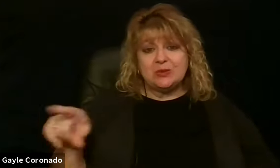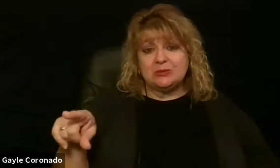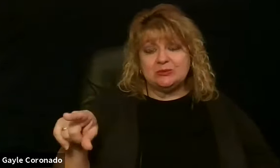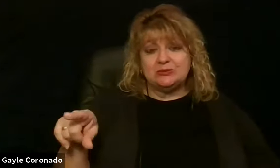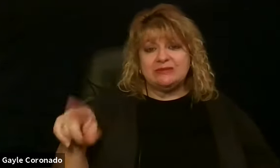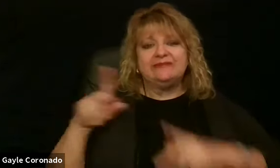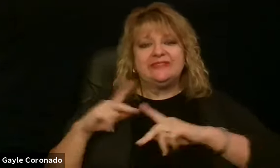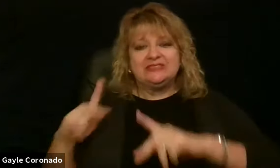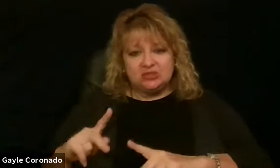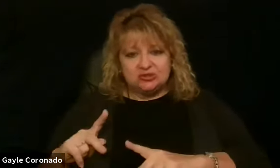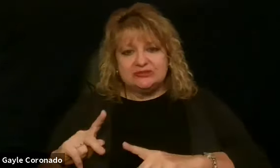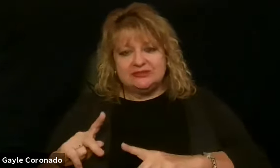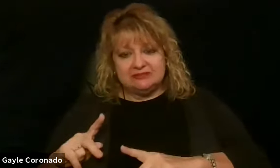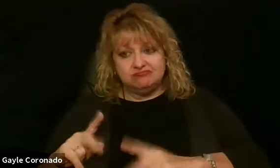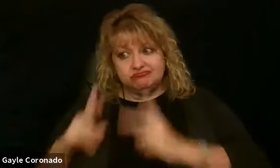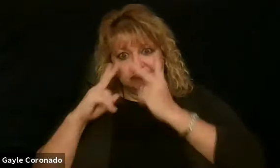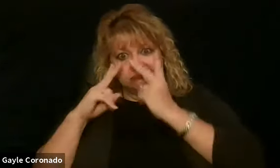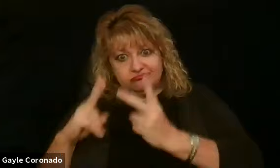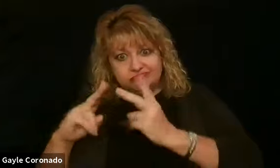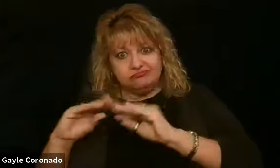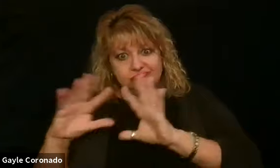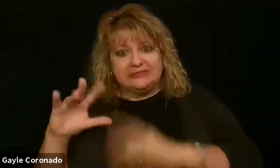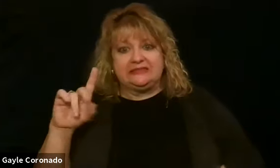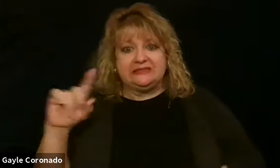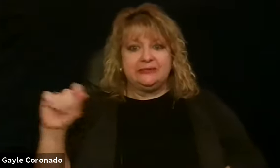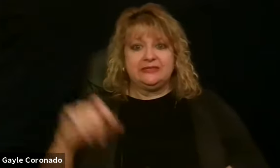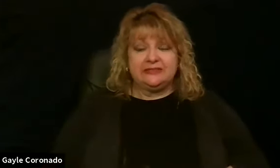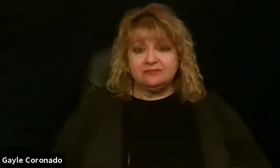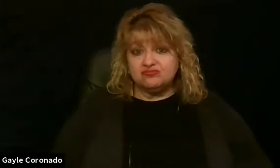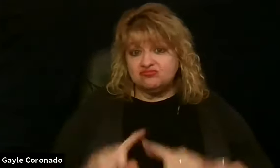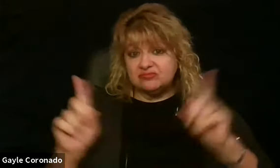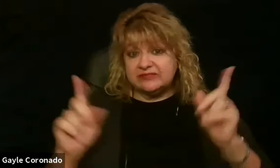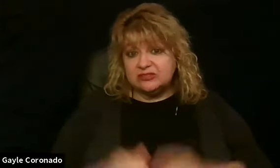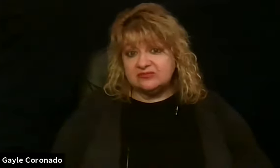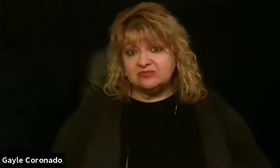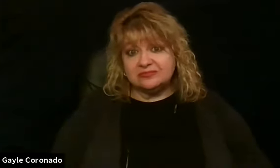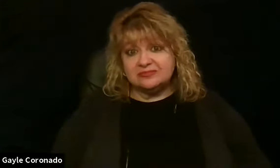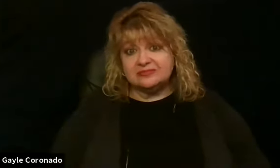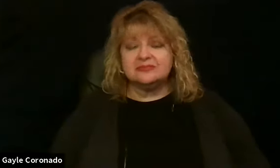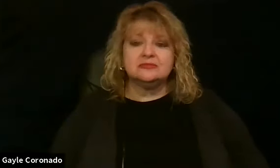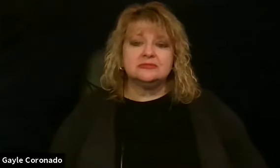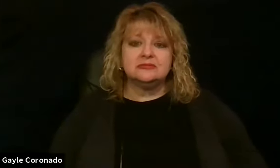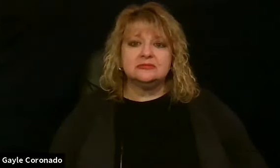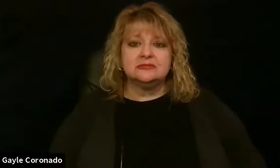physical disabilities. Thank you.